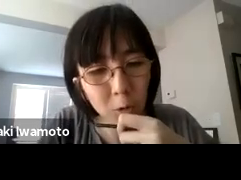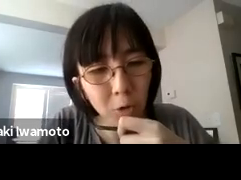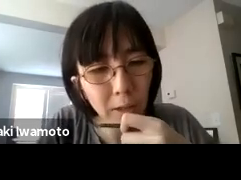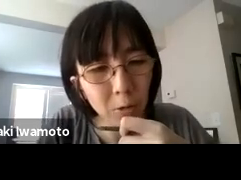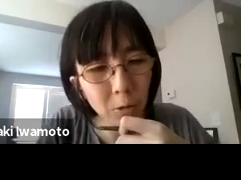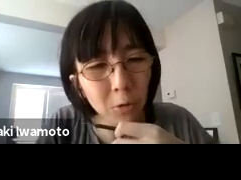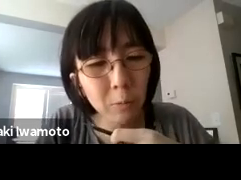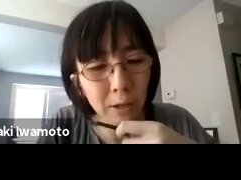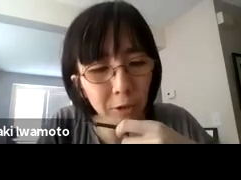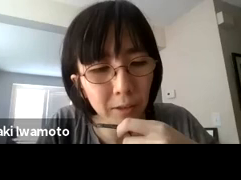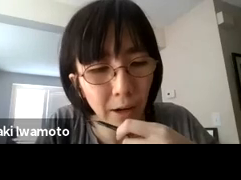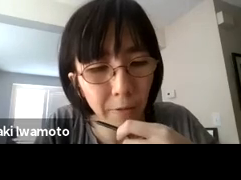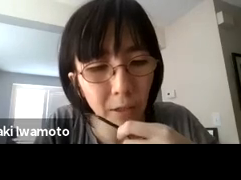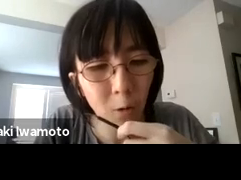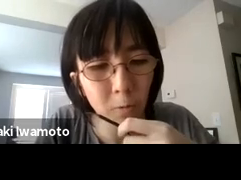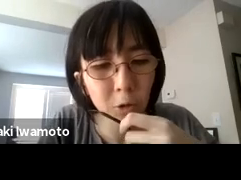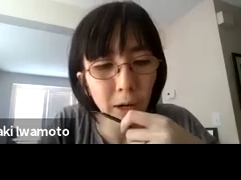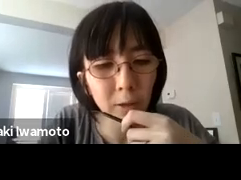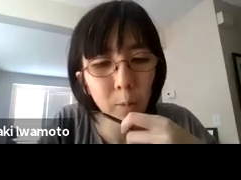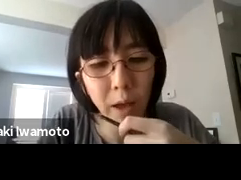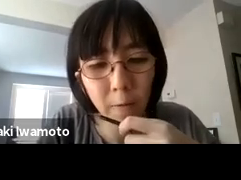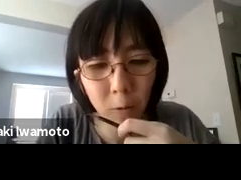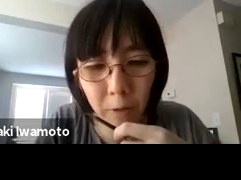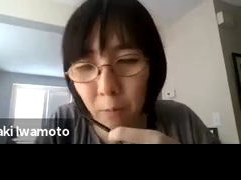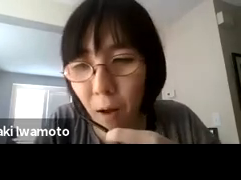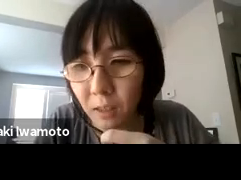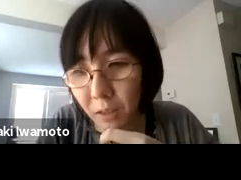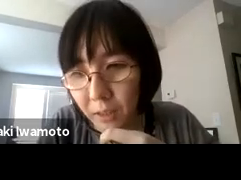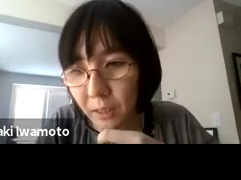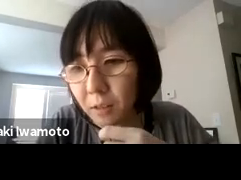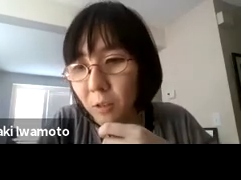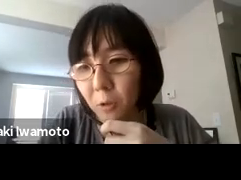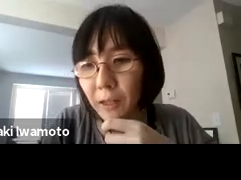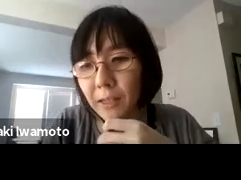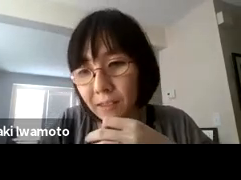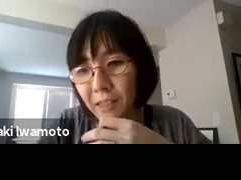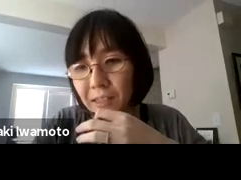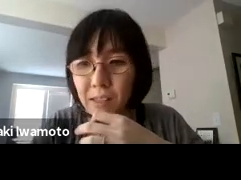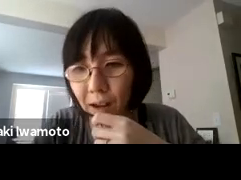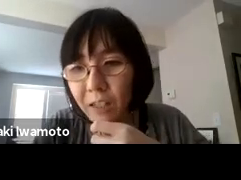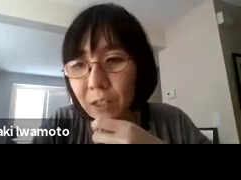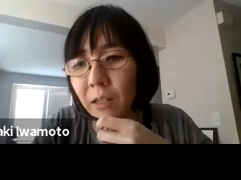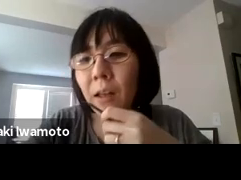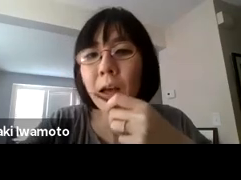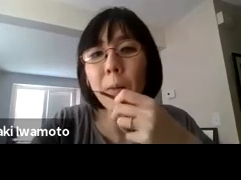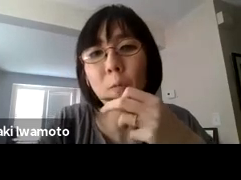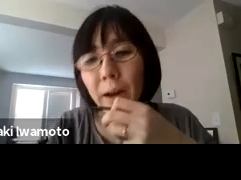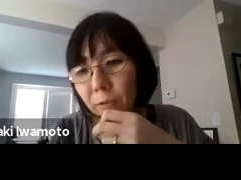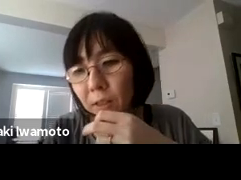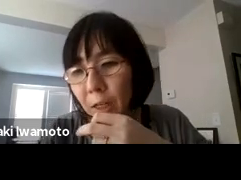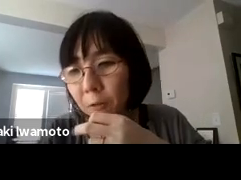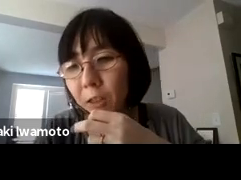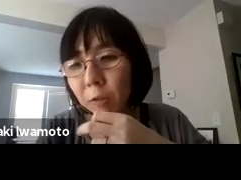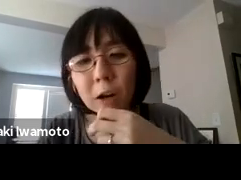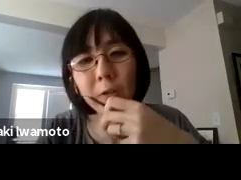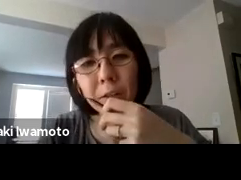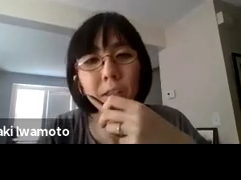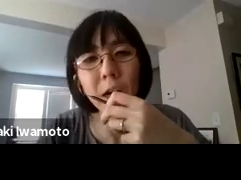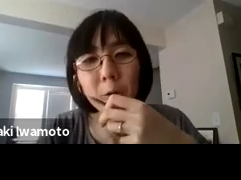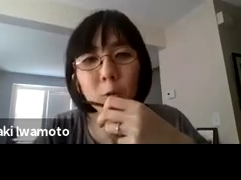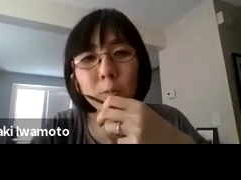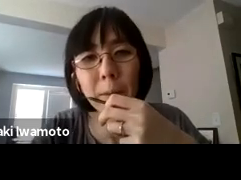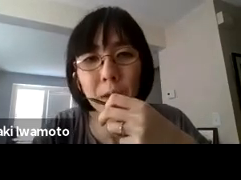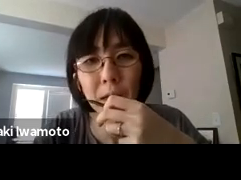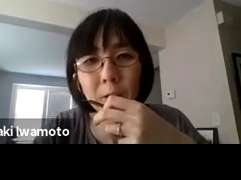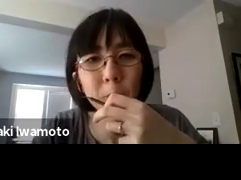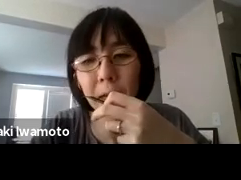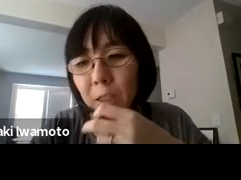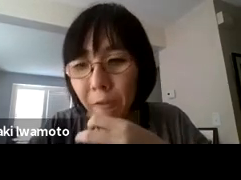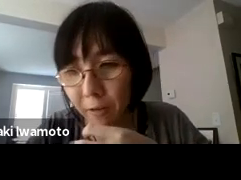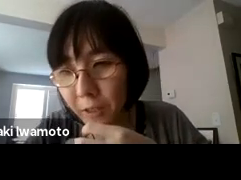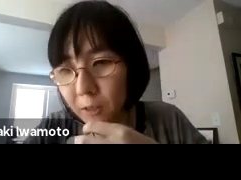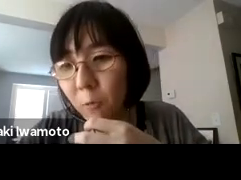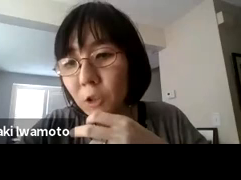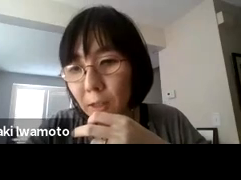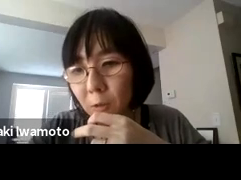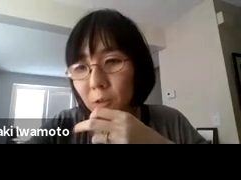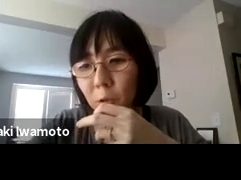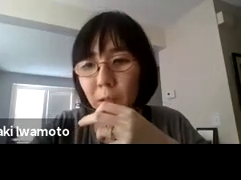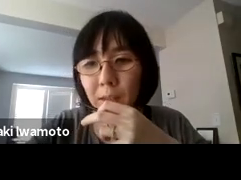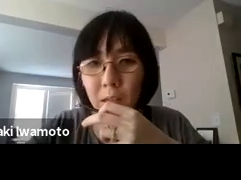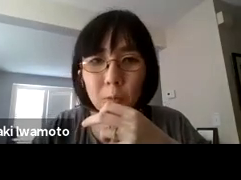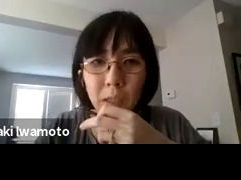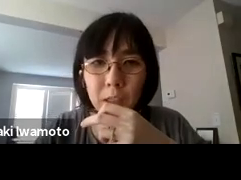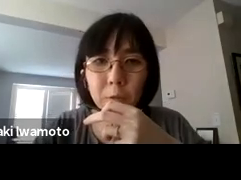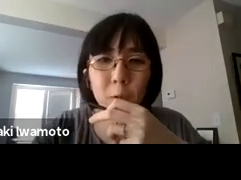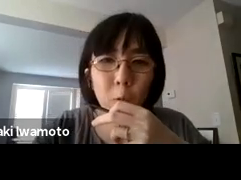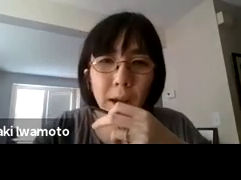So to try to sort of address that we often try to plan for different possibilities, so like yes like this is the activity. But what if the child, what if there is a child who might be doing that differently so we tried to sort of like think of like a